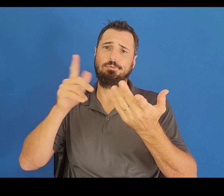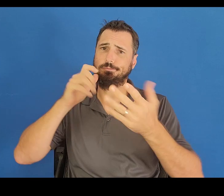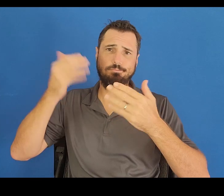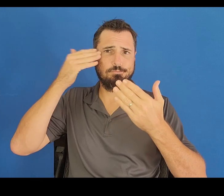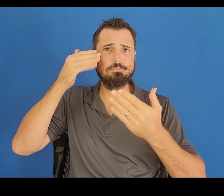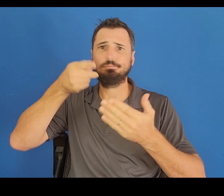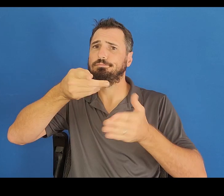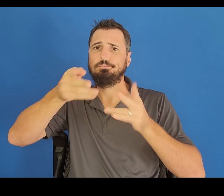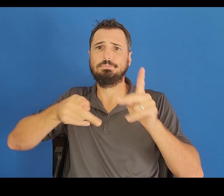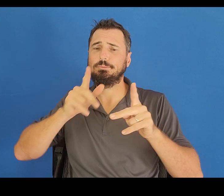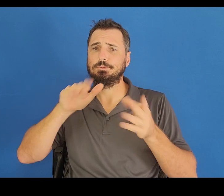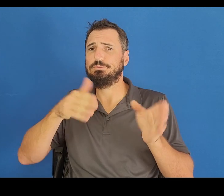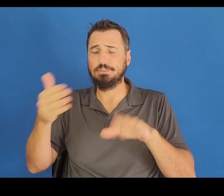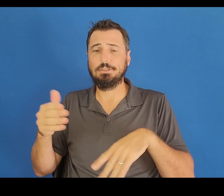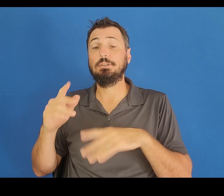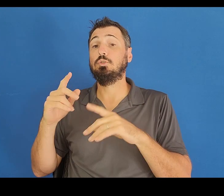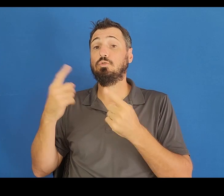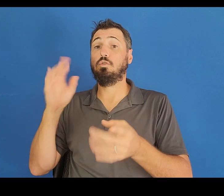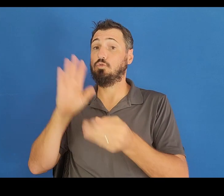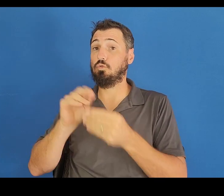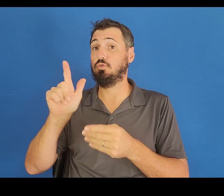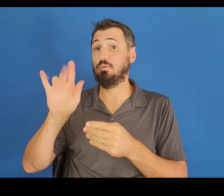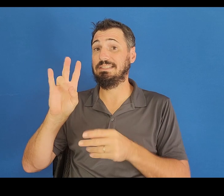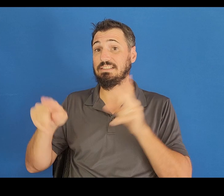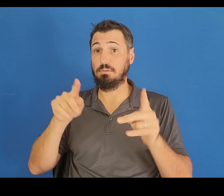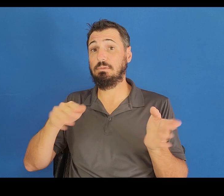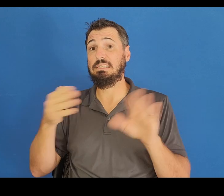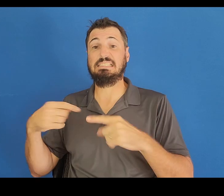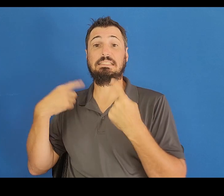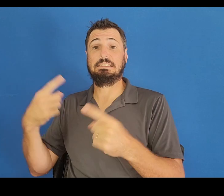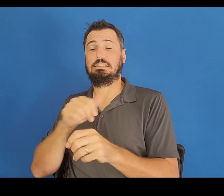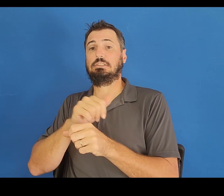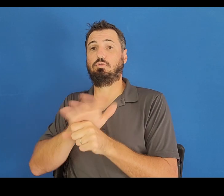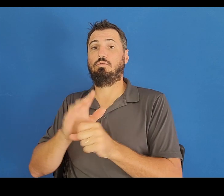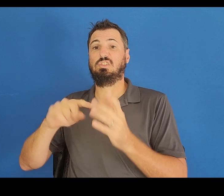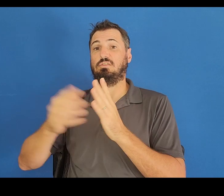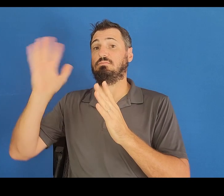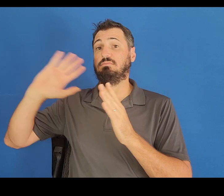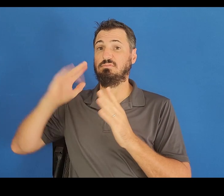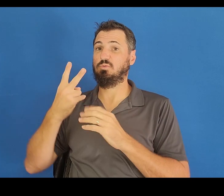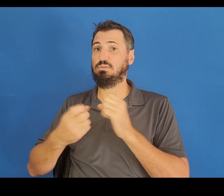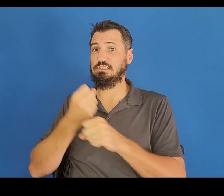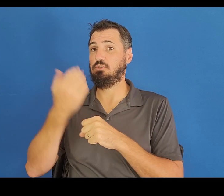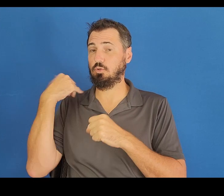Kaua‘i has a total of 27 COVID fatalities since the beginning of the pandemic about two years ago